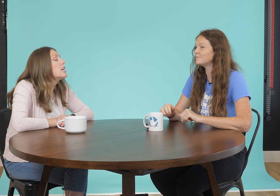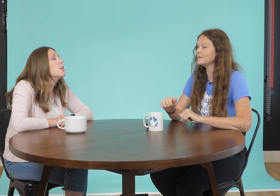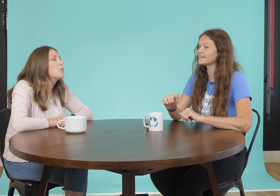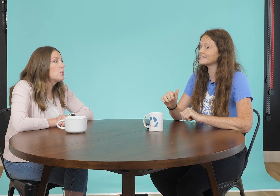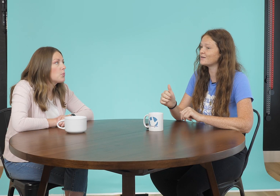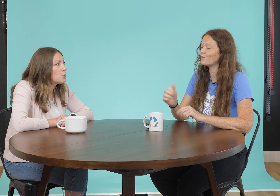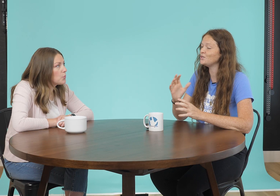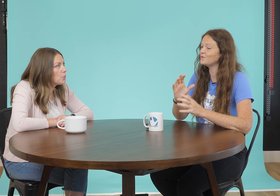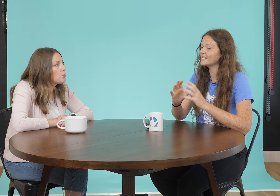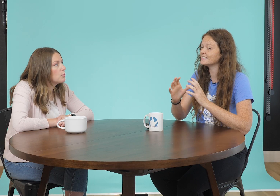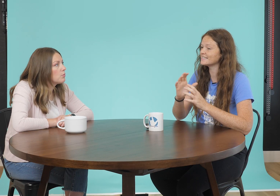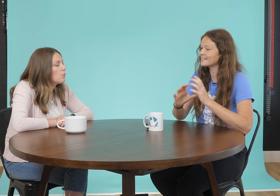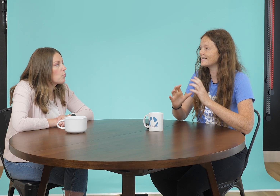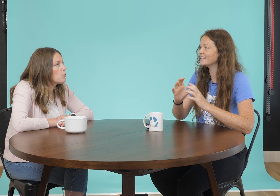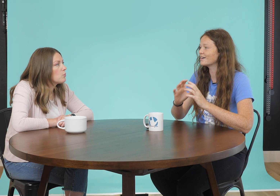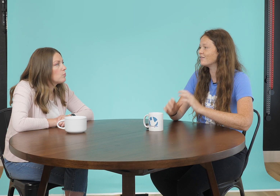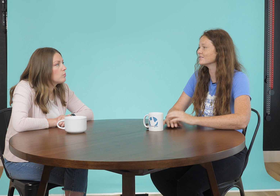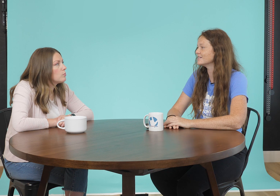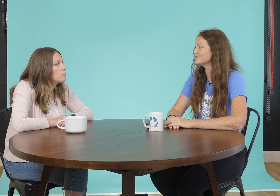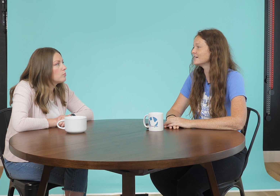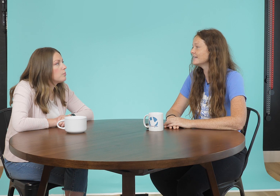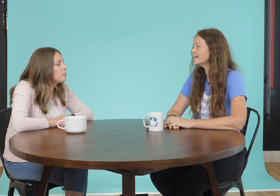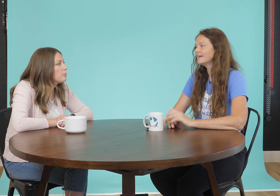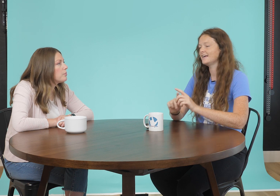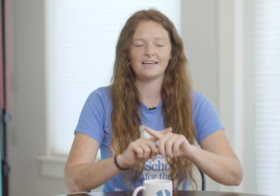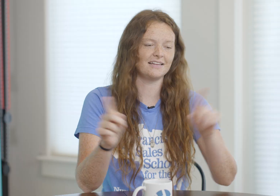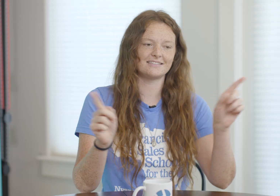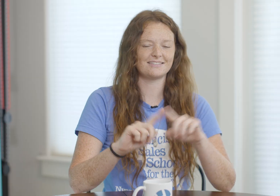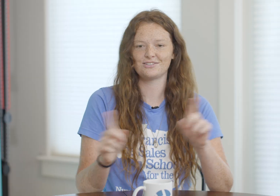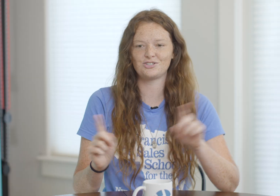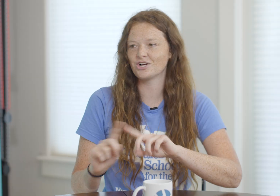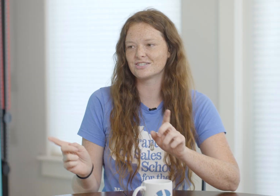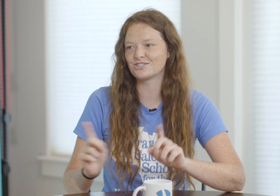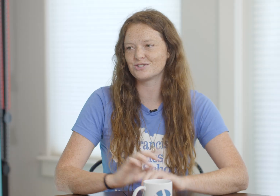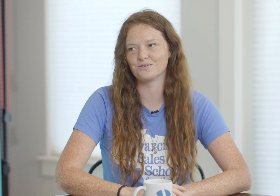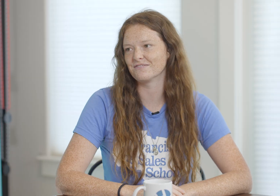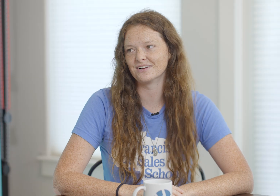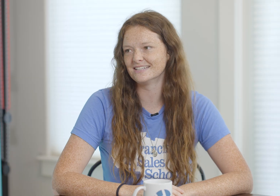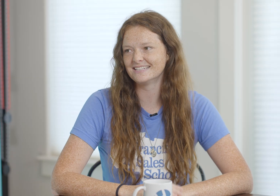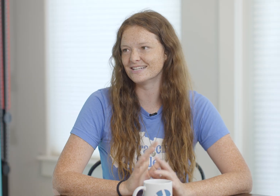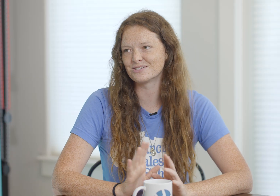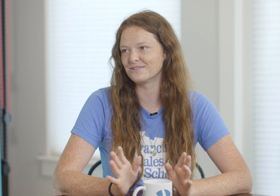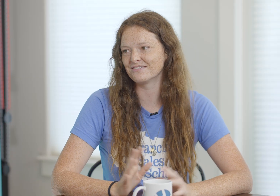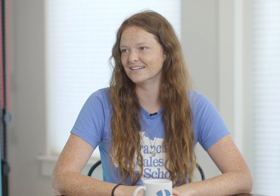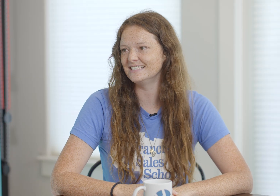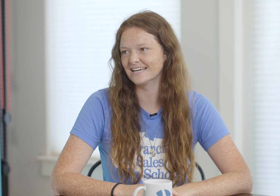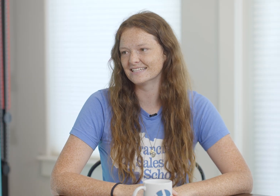Because then when you get into signing and conversation, it's just so different, right? That's so different. Exactly.